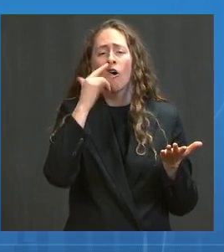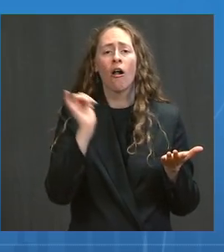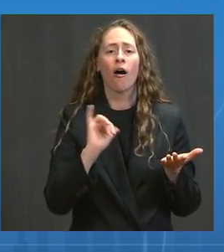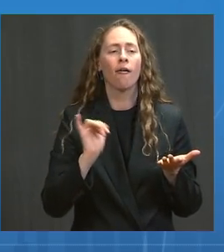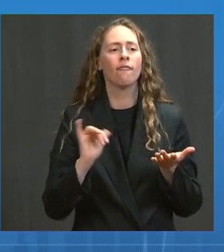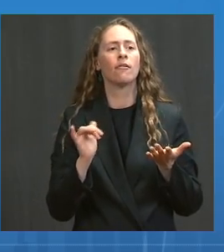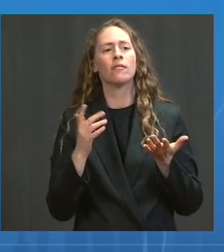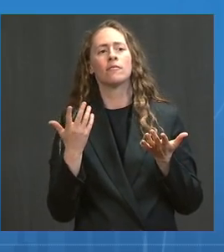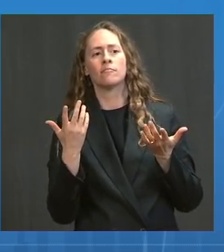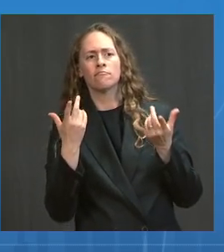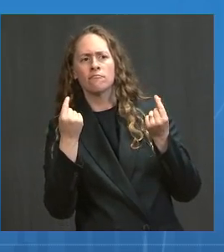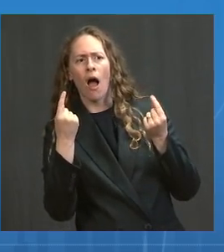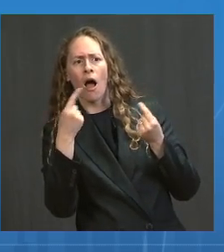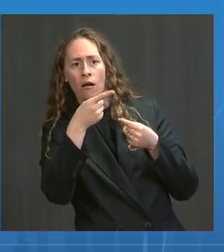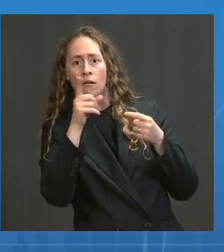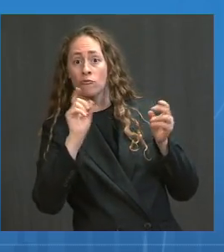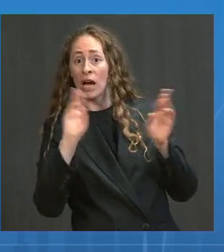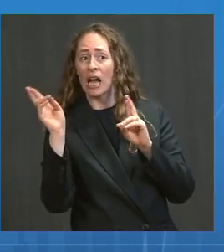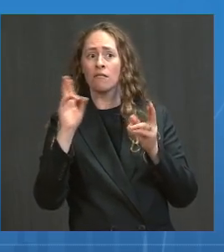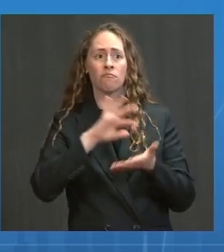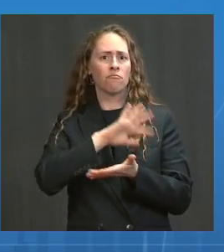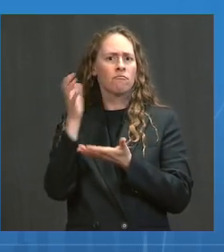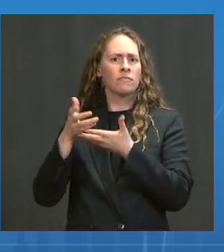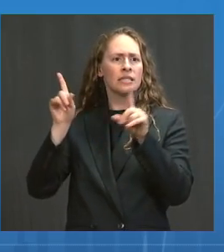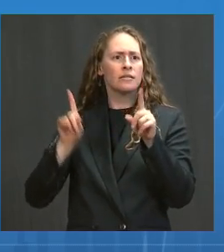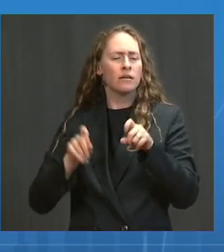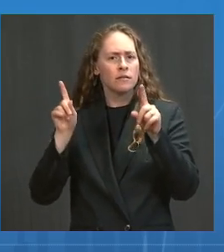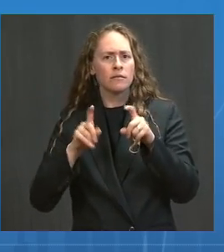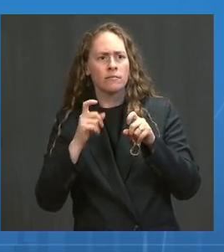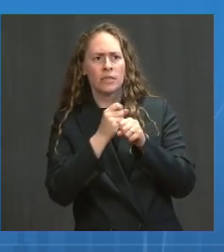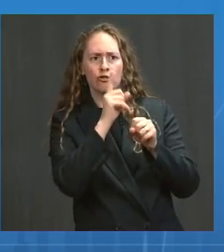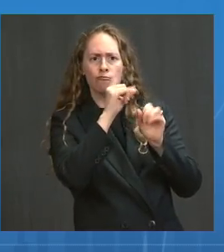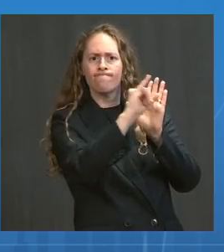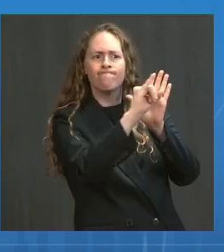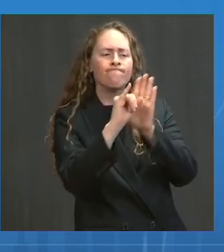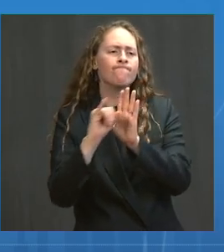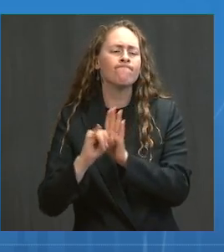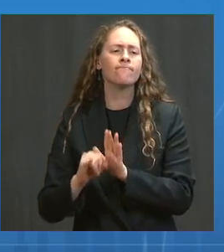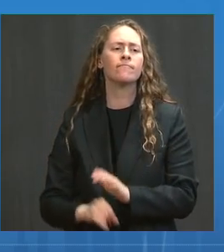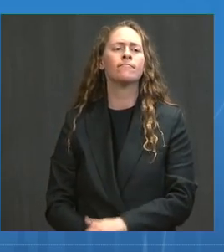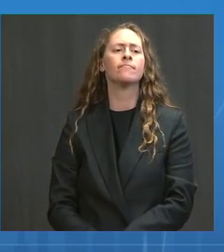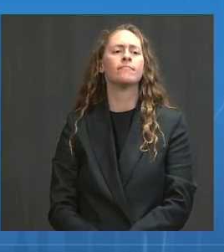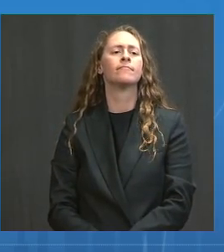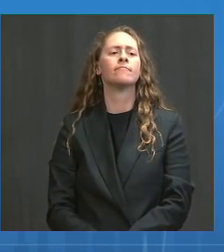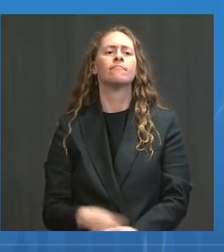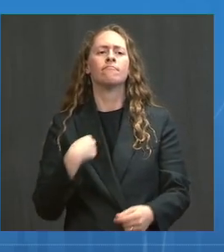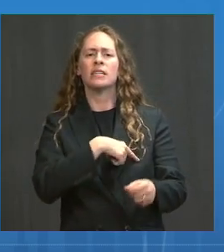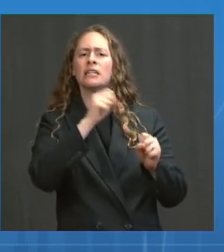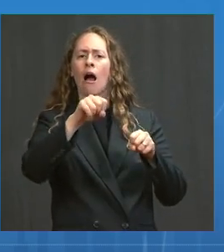to expand detection of the virus and allow public health authorities to do contact tracing to help contain outbreaks.